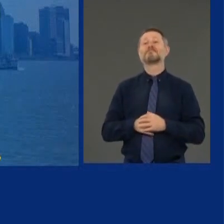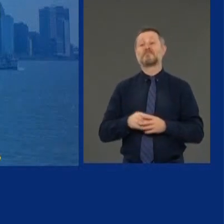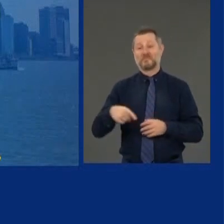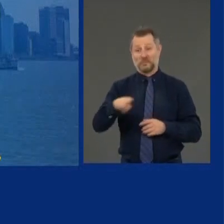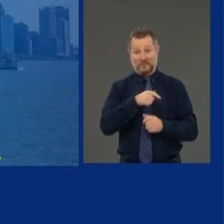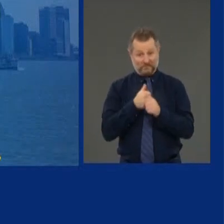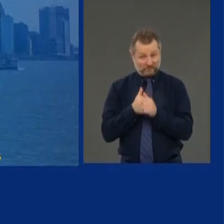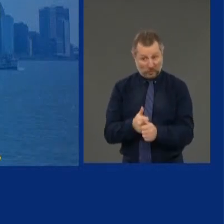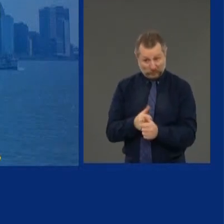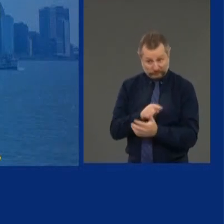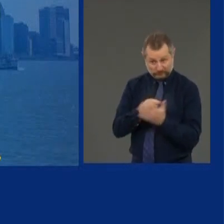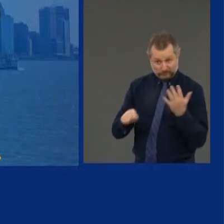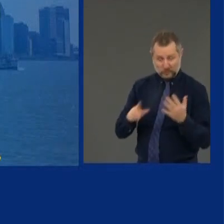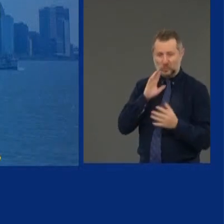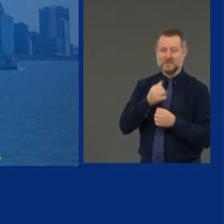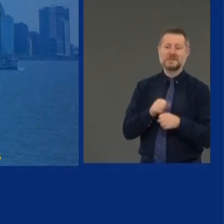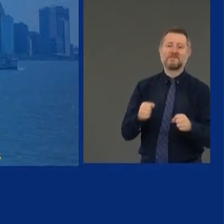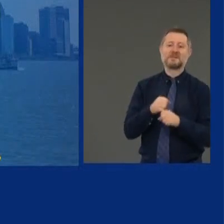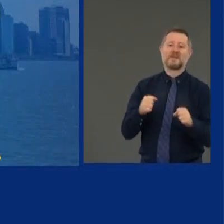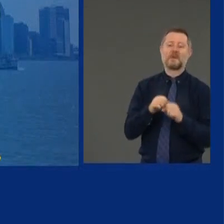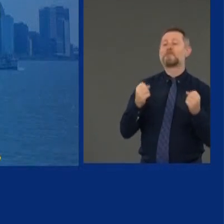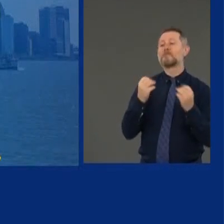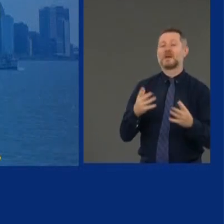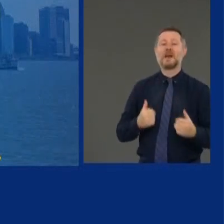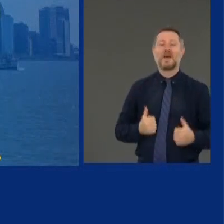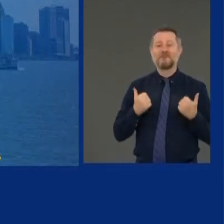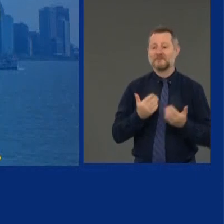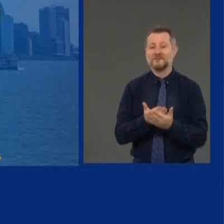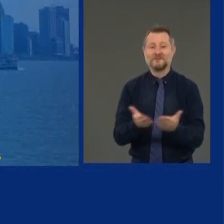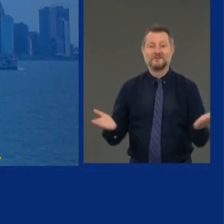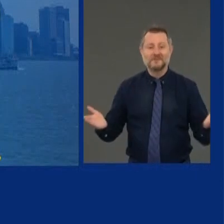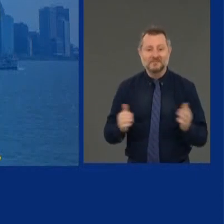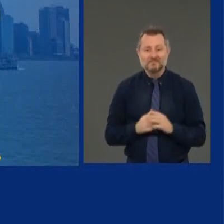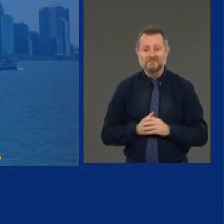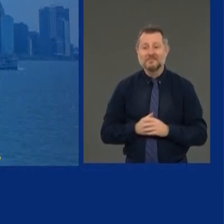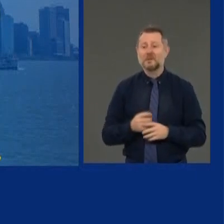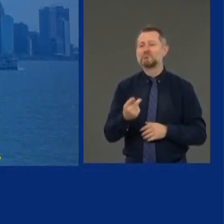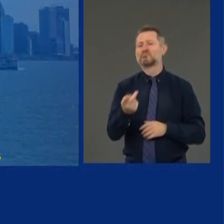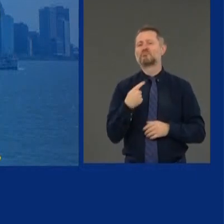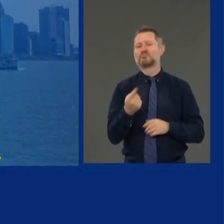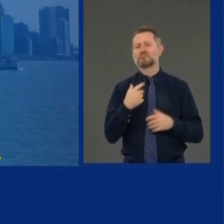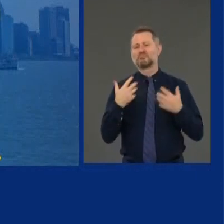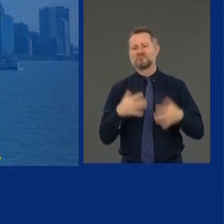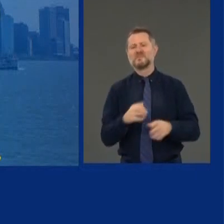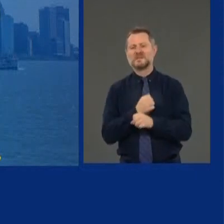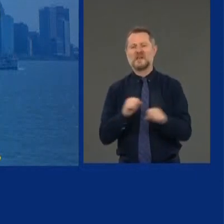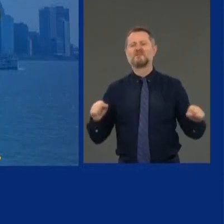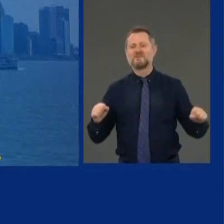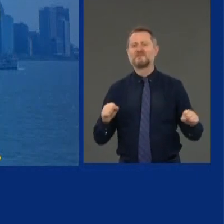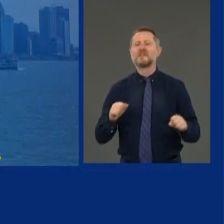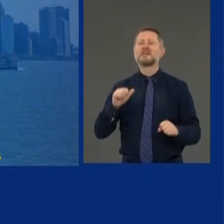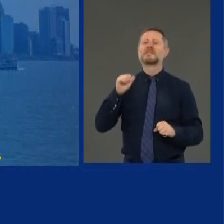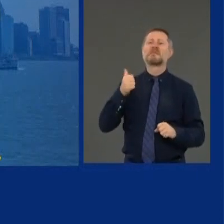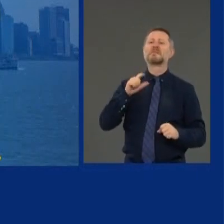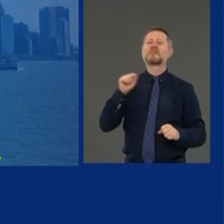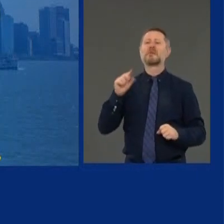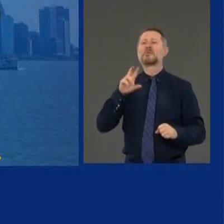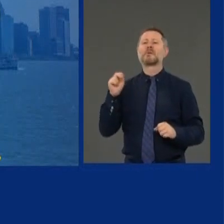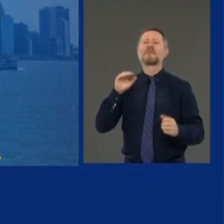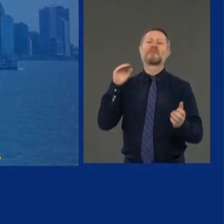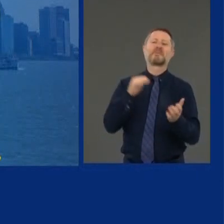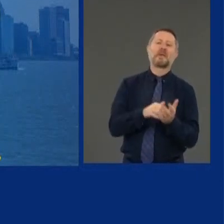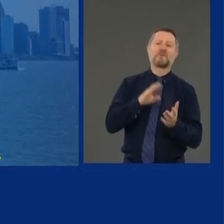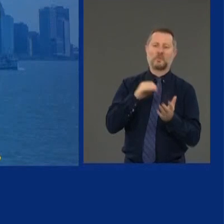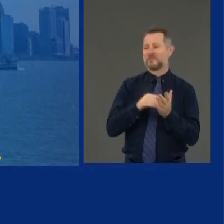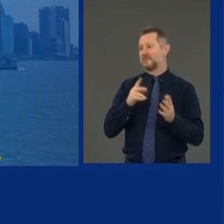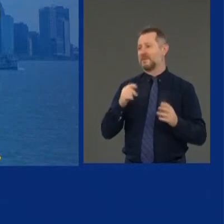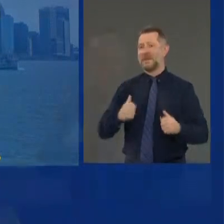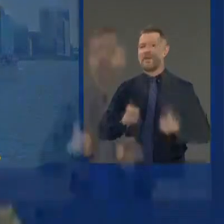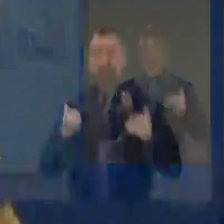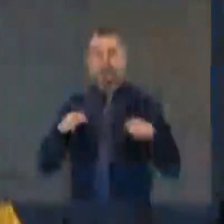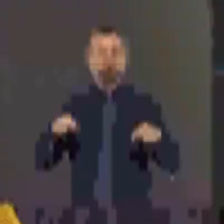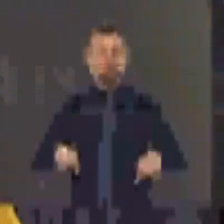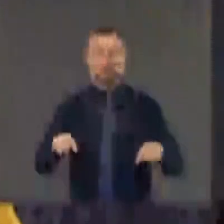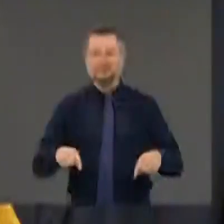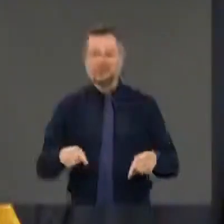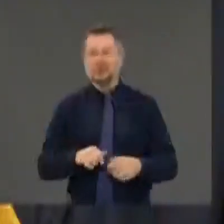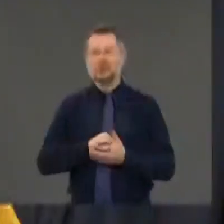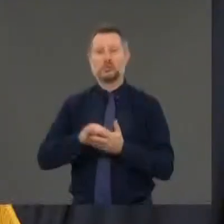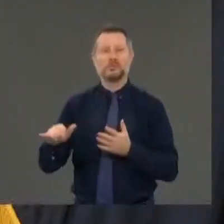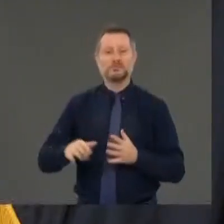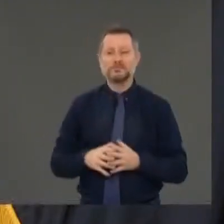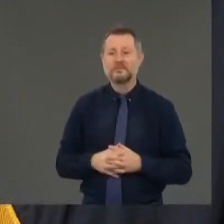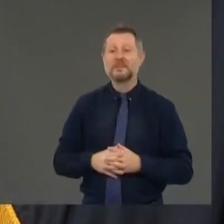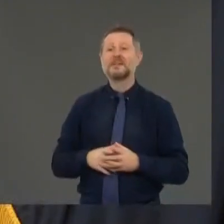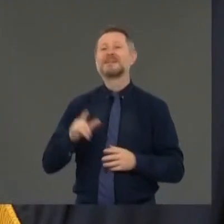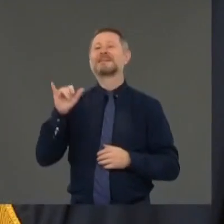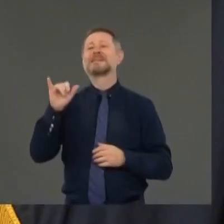AND THERE'S A LOGICAL ANSWER.